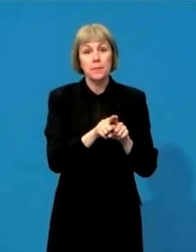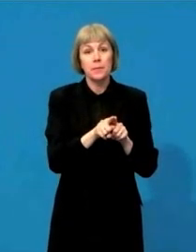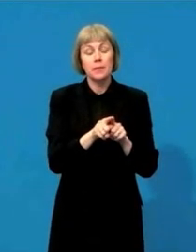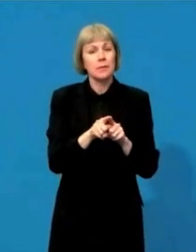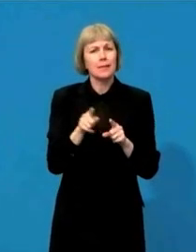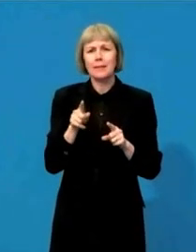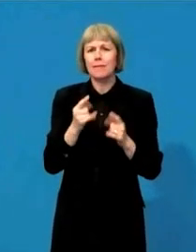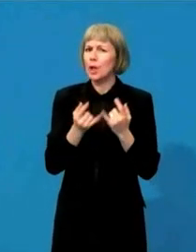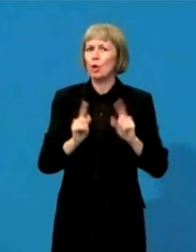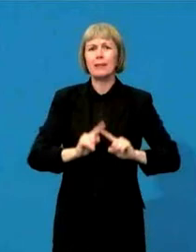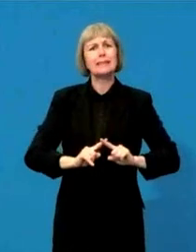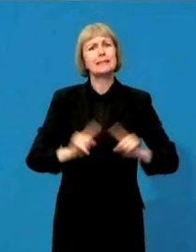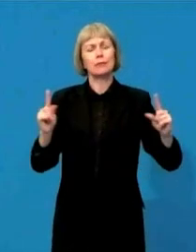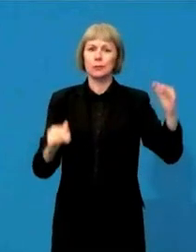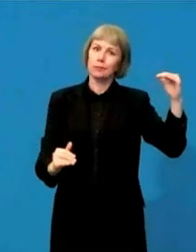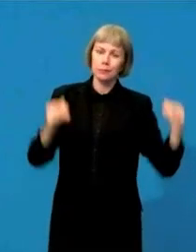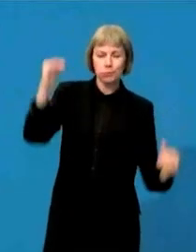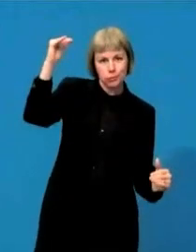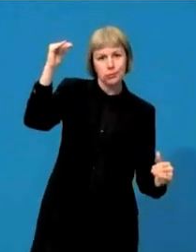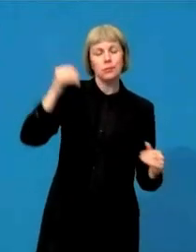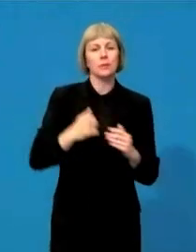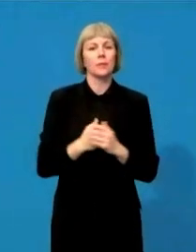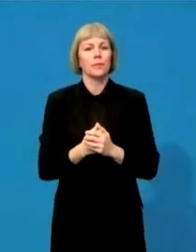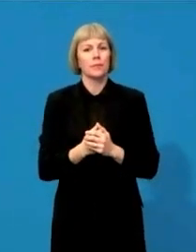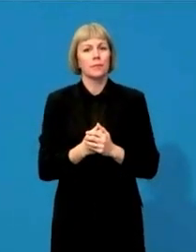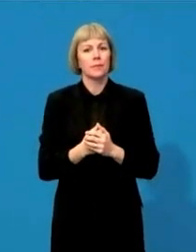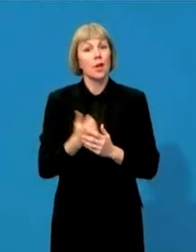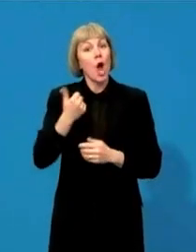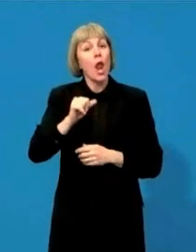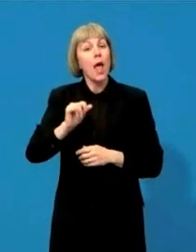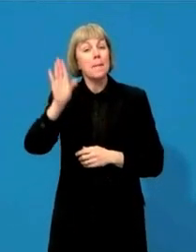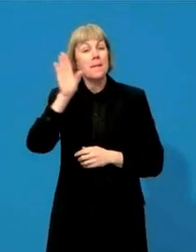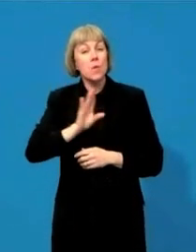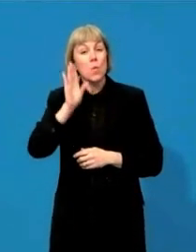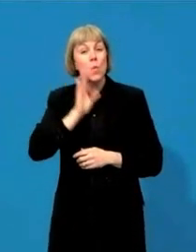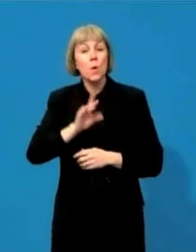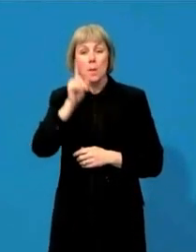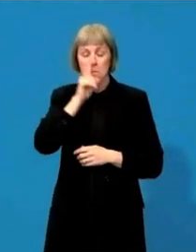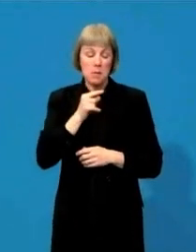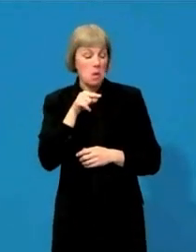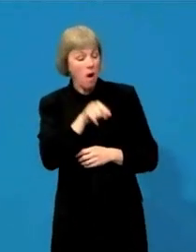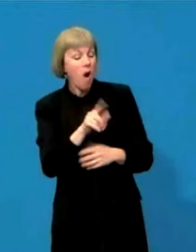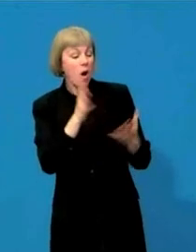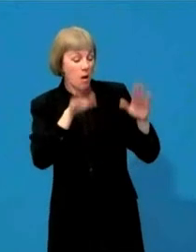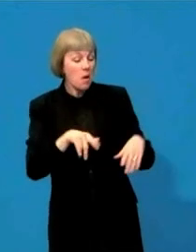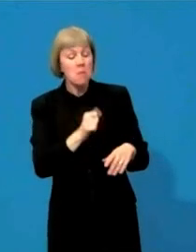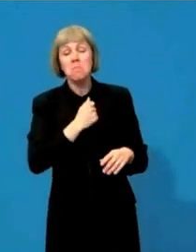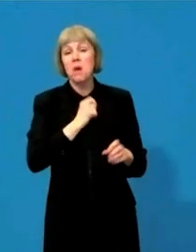then someone comes along, the NDIA come along to say, "You can have respite. Your child can talk with speech therapy. You can have a wheelchair.